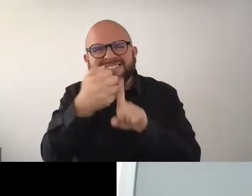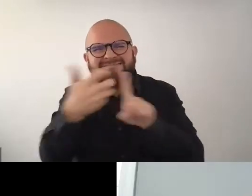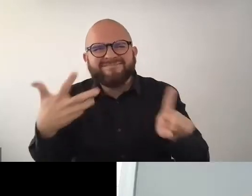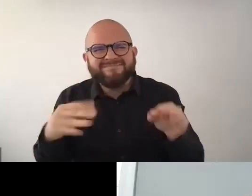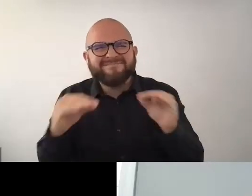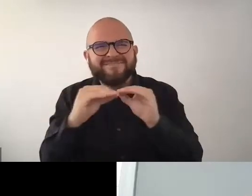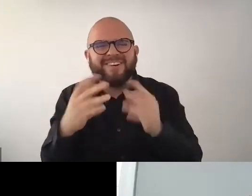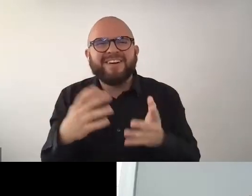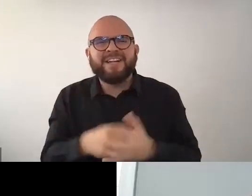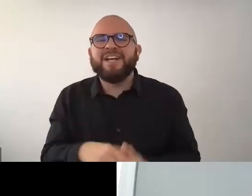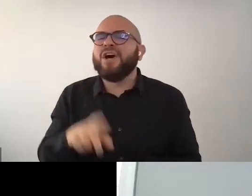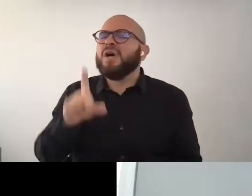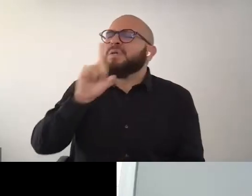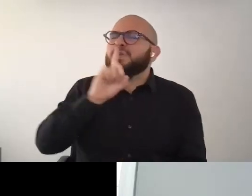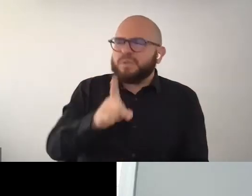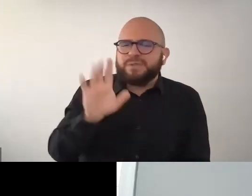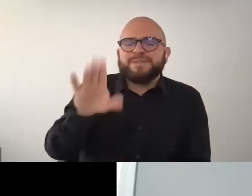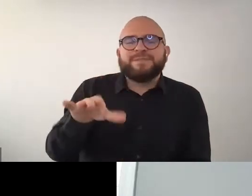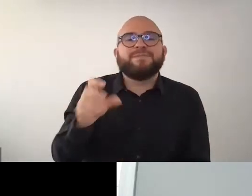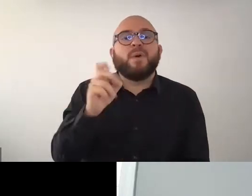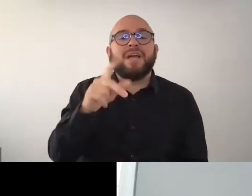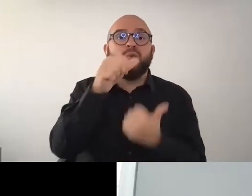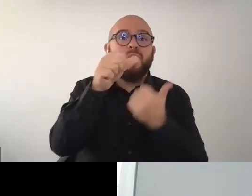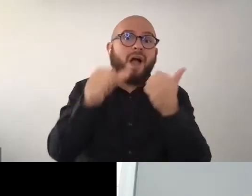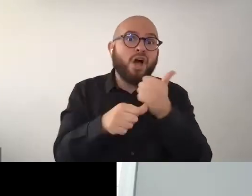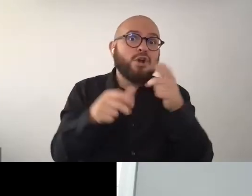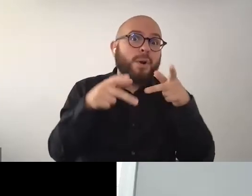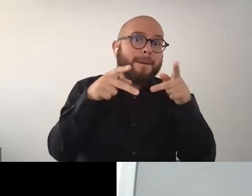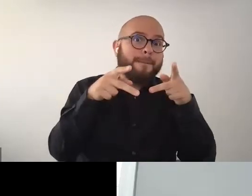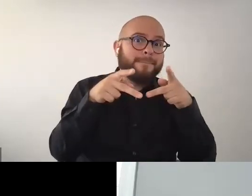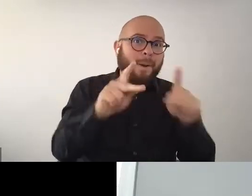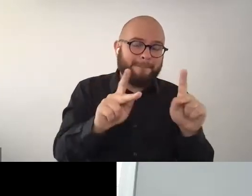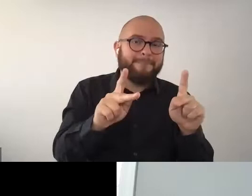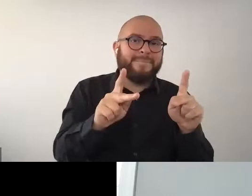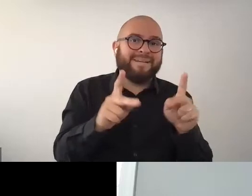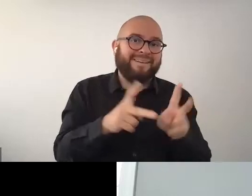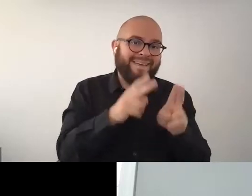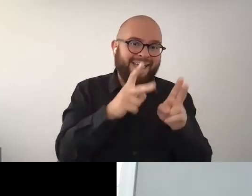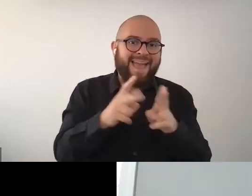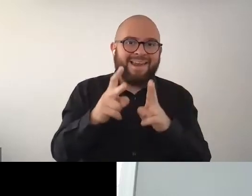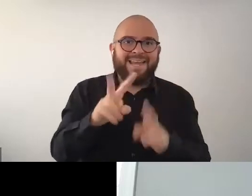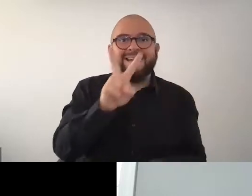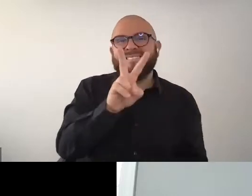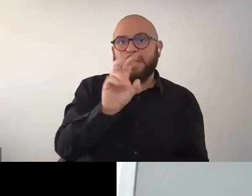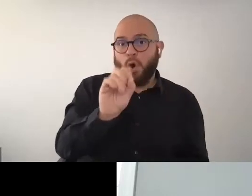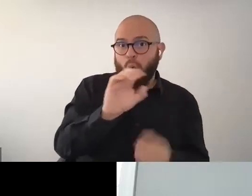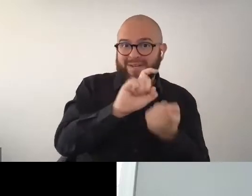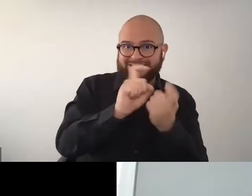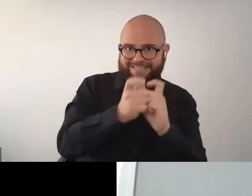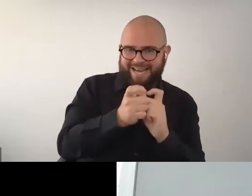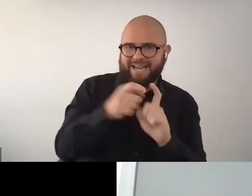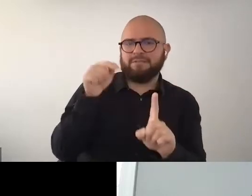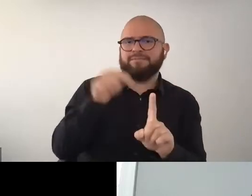So when we talk about under the permitted edit, a VO change, we're either talking about actually going